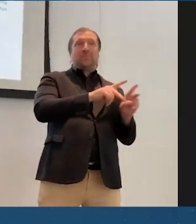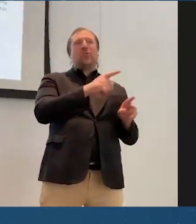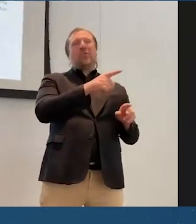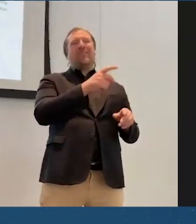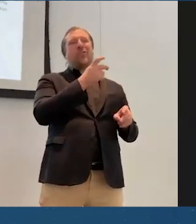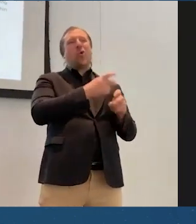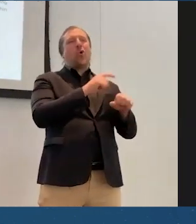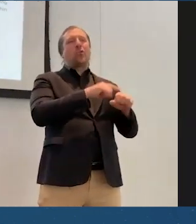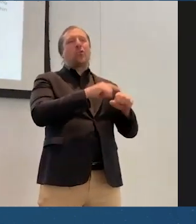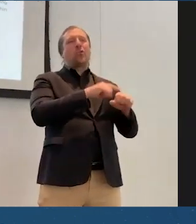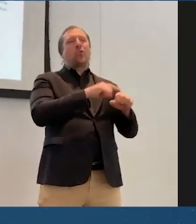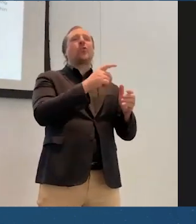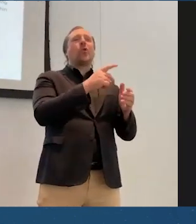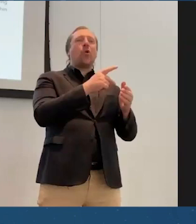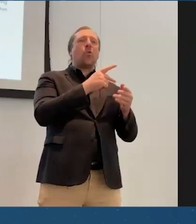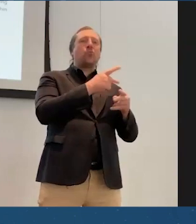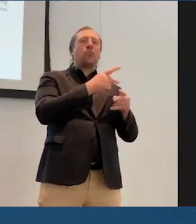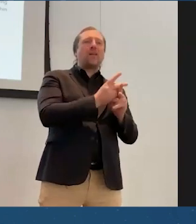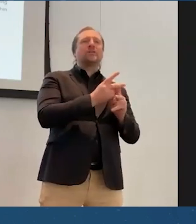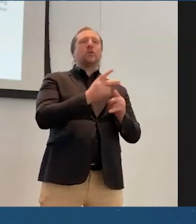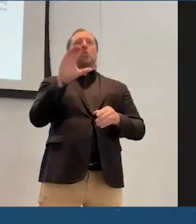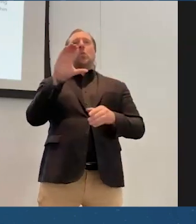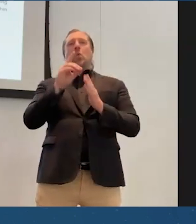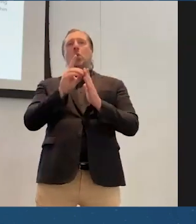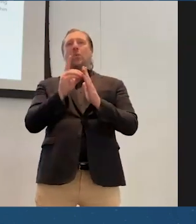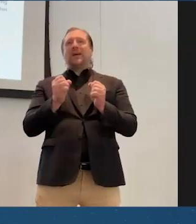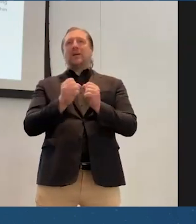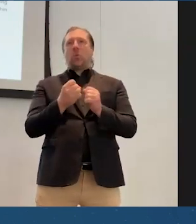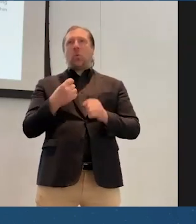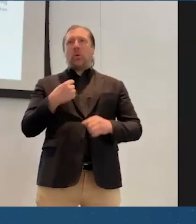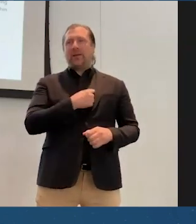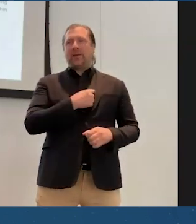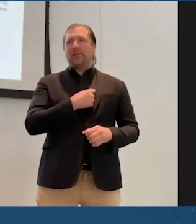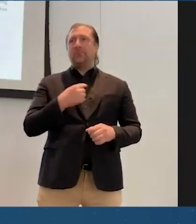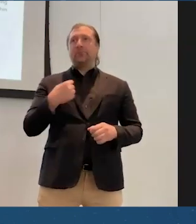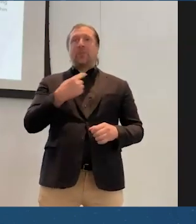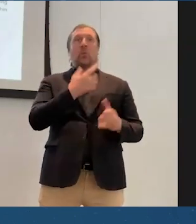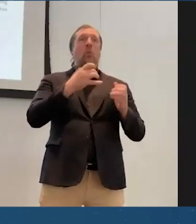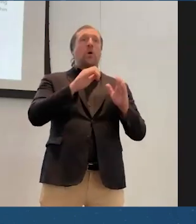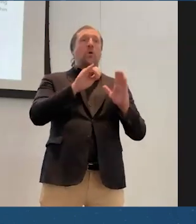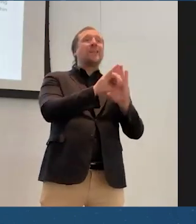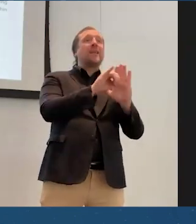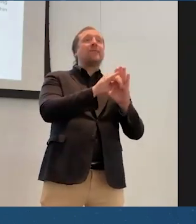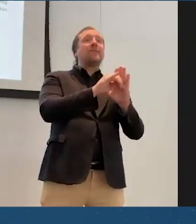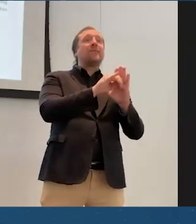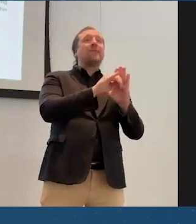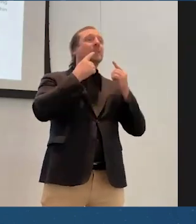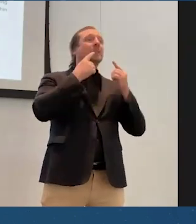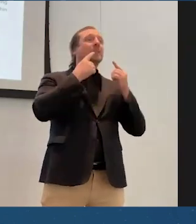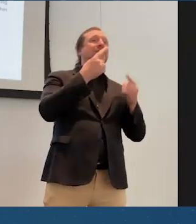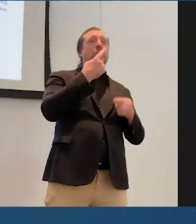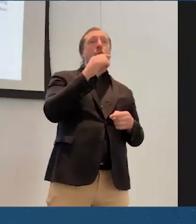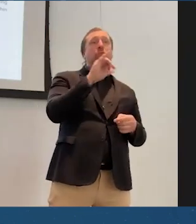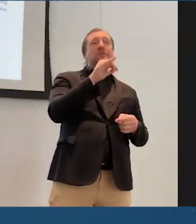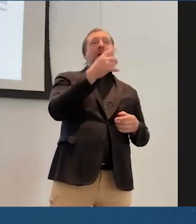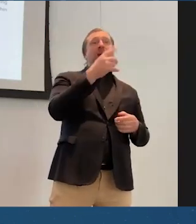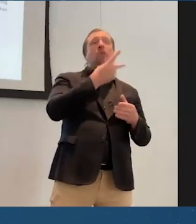to come co-design with us. And we also really want to identify what success looks like for both the communities.